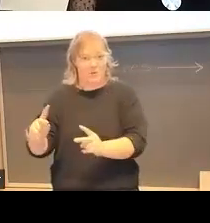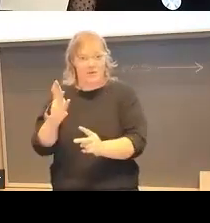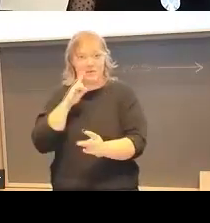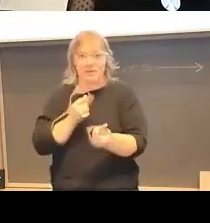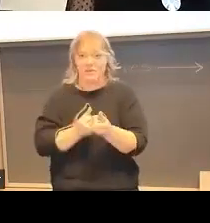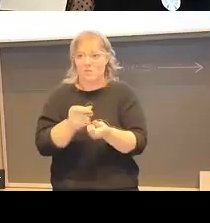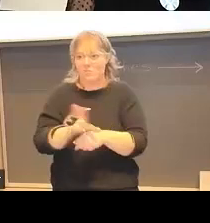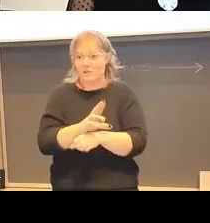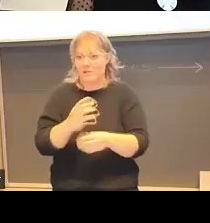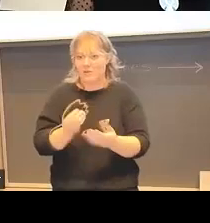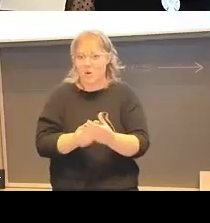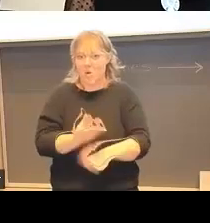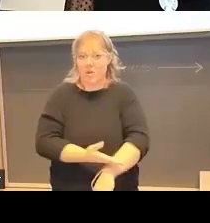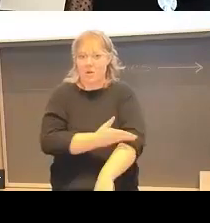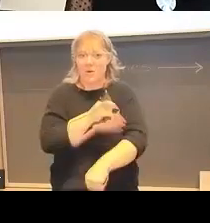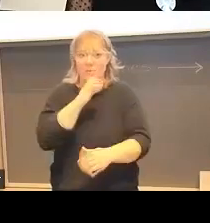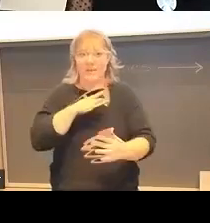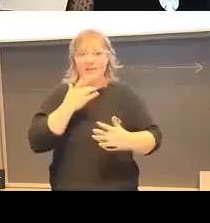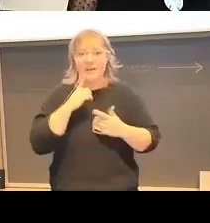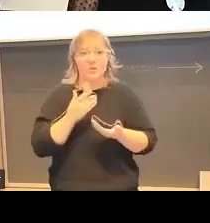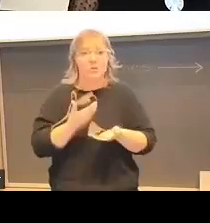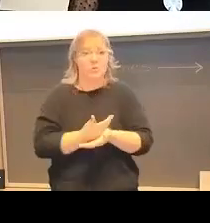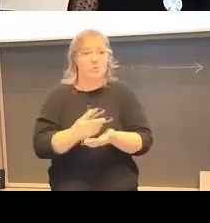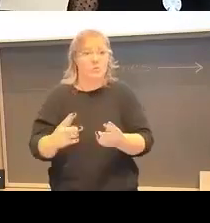for example we're really excited to begin a new partnership with Dr Wendy Cross and the health